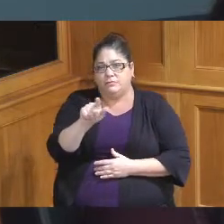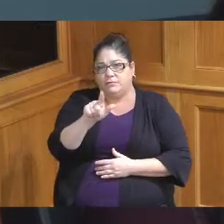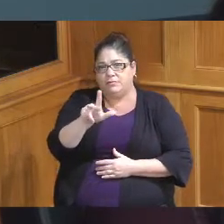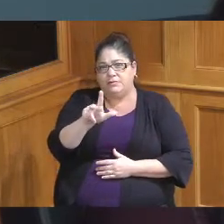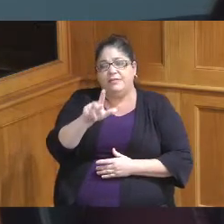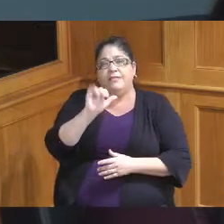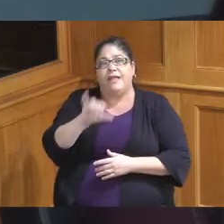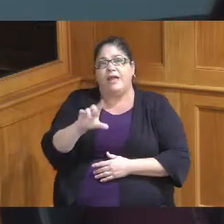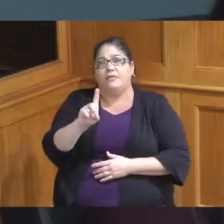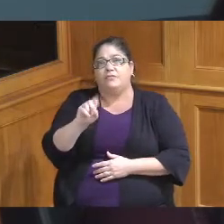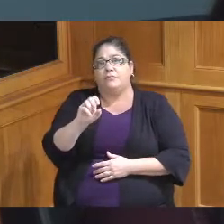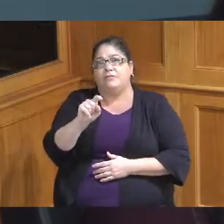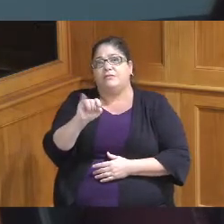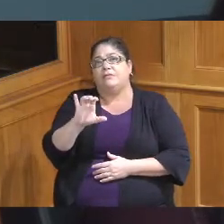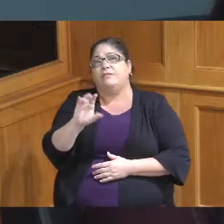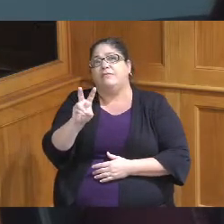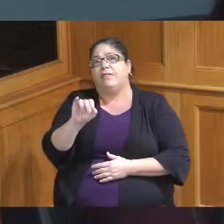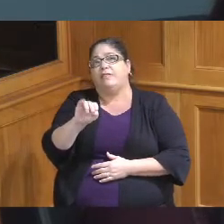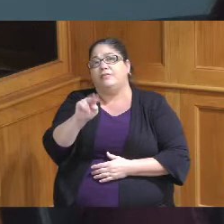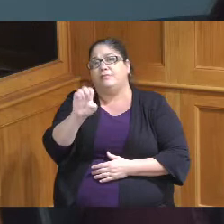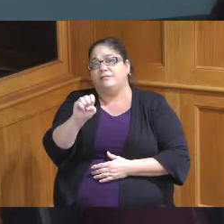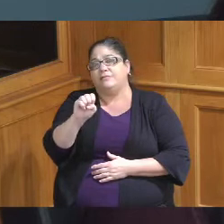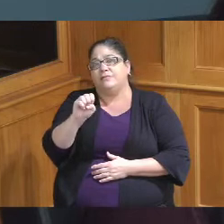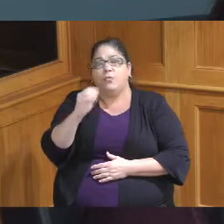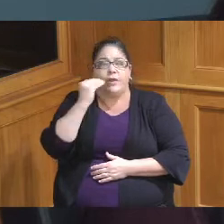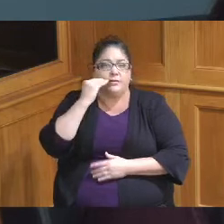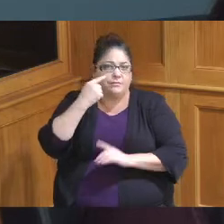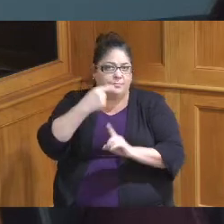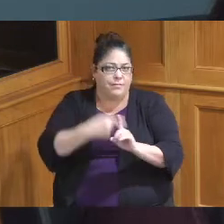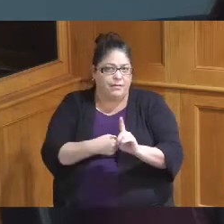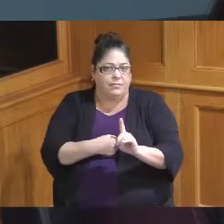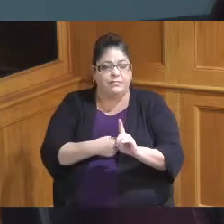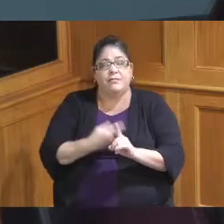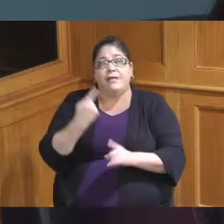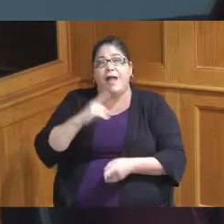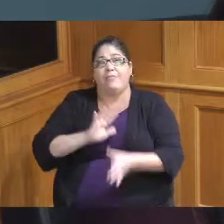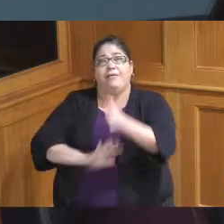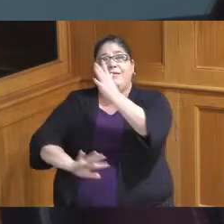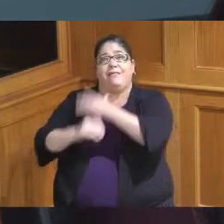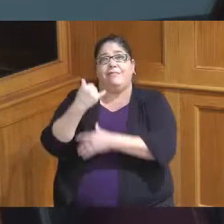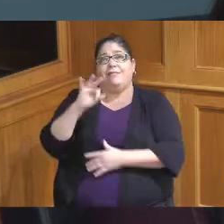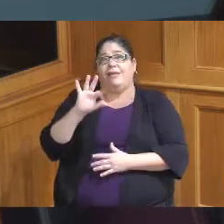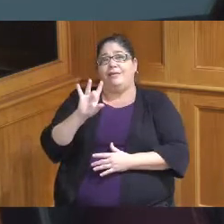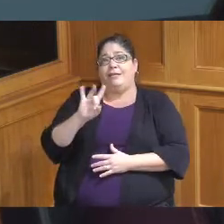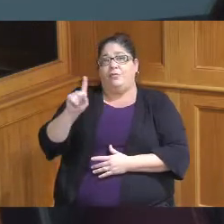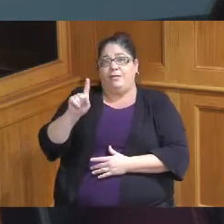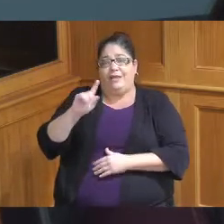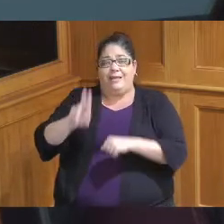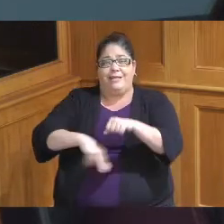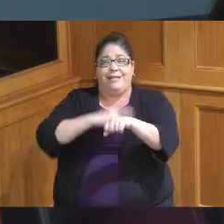domestic violence awareness month and whereas in 1981 the National Coalition against domestic